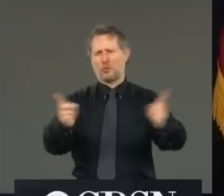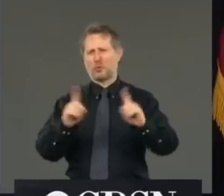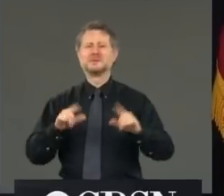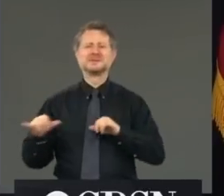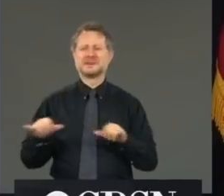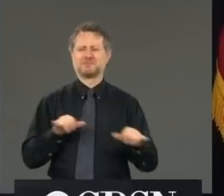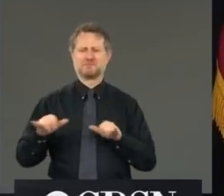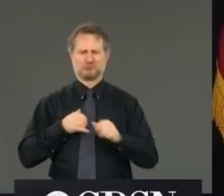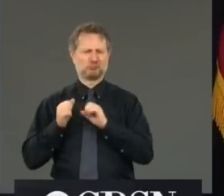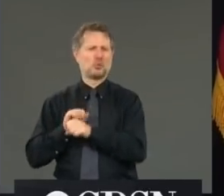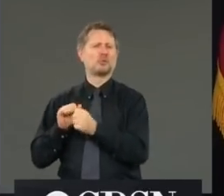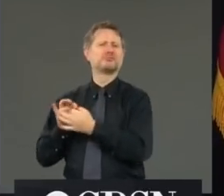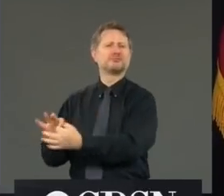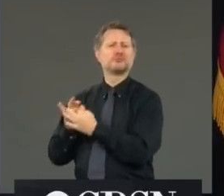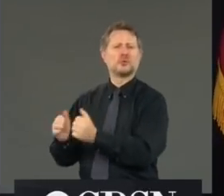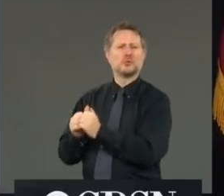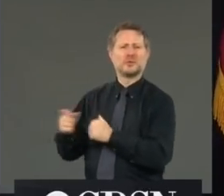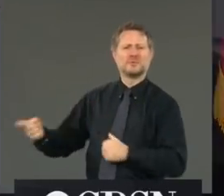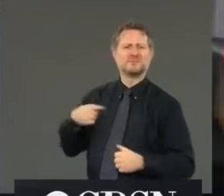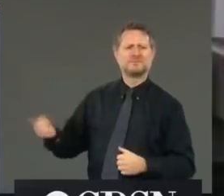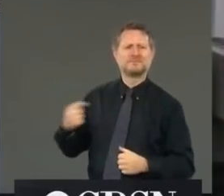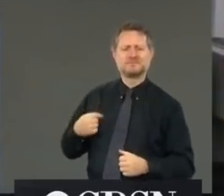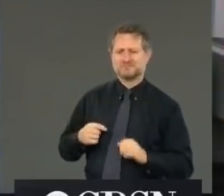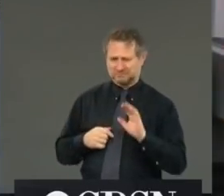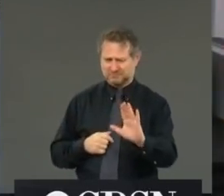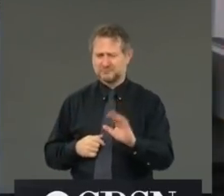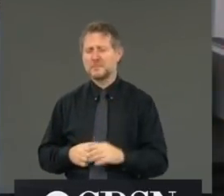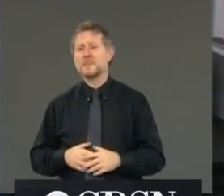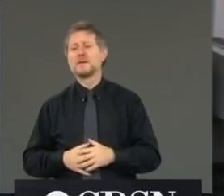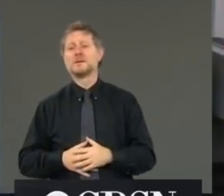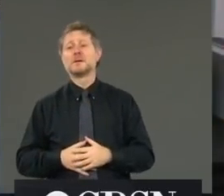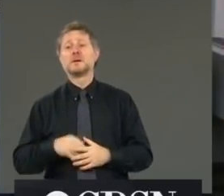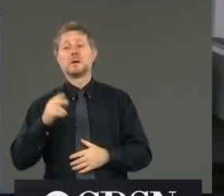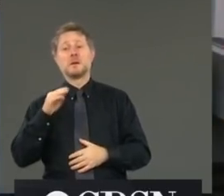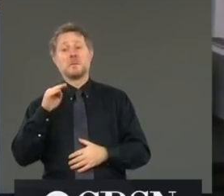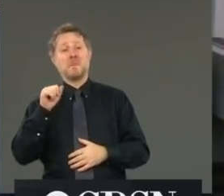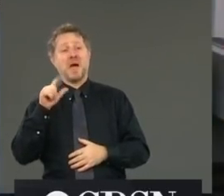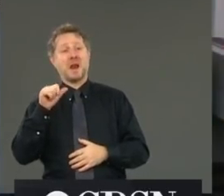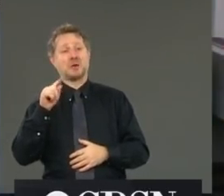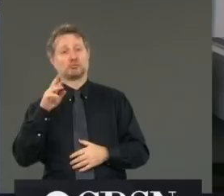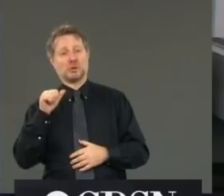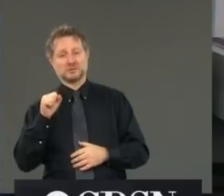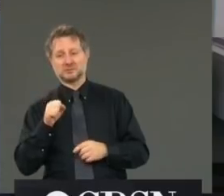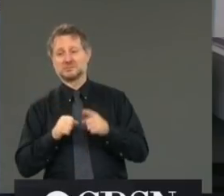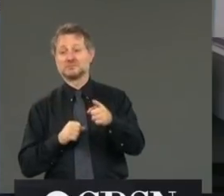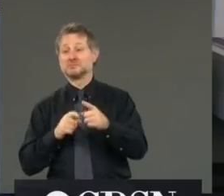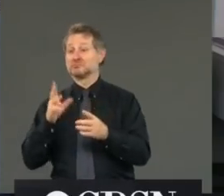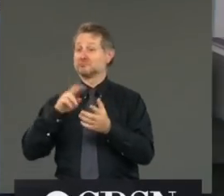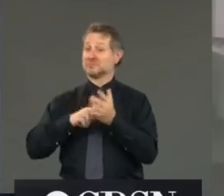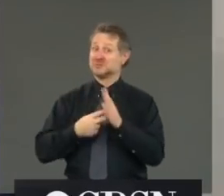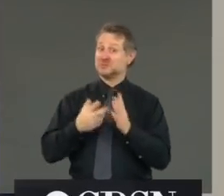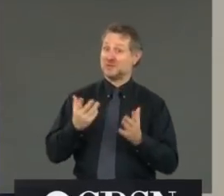THE GREEN LIGHT, AND AT THE SAME TIME BECAUSE IT'S THE MAYOR'S JOB TO MANAGE THE CITY IS LOOKING AT HIS OWN NUMBERS, BUT THEY DON'T CONTRADICT ONE ANOTHER.